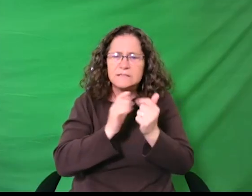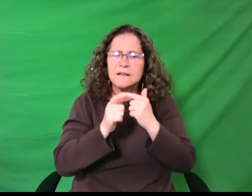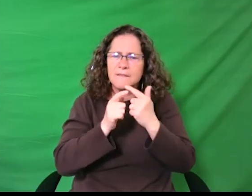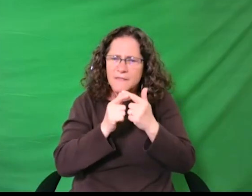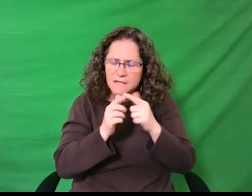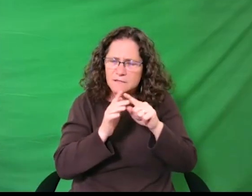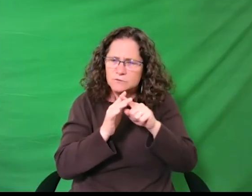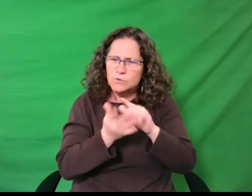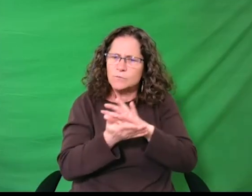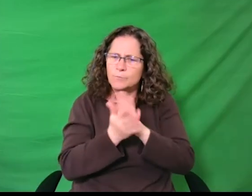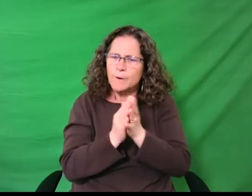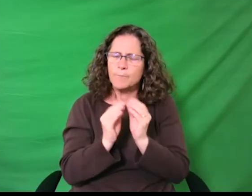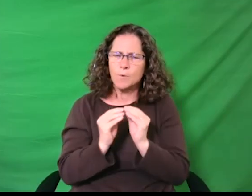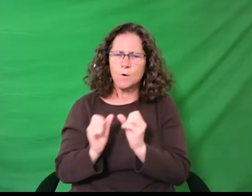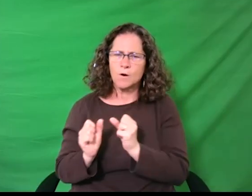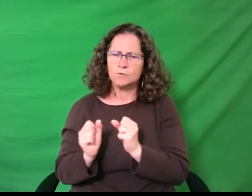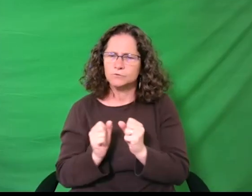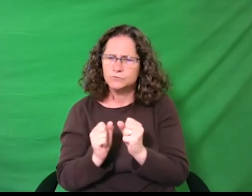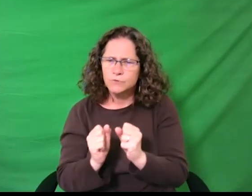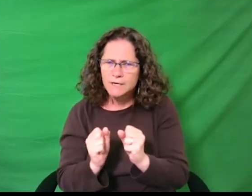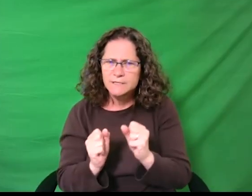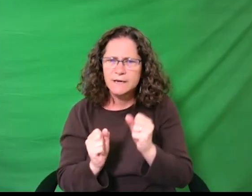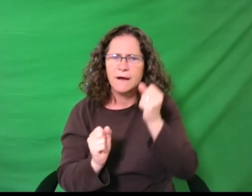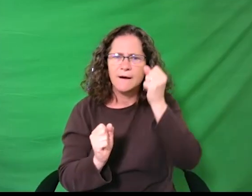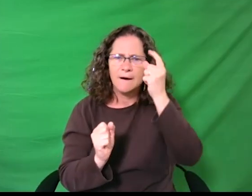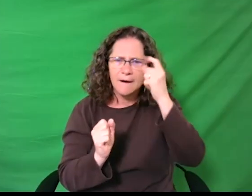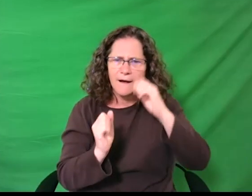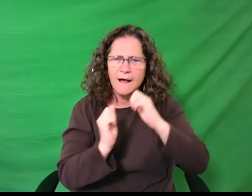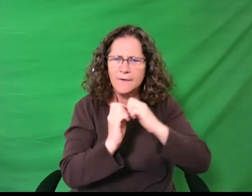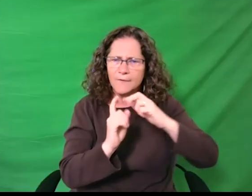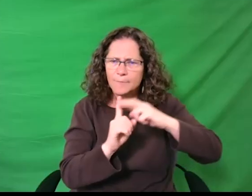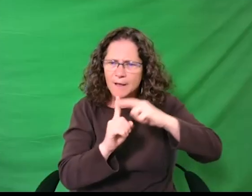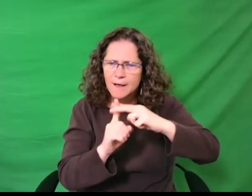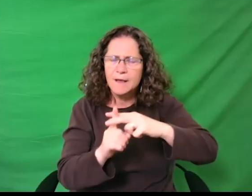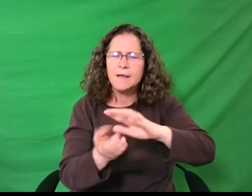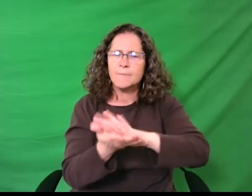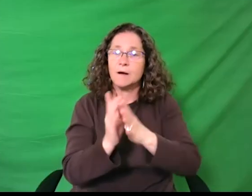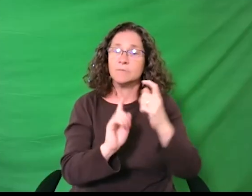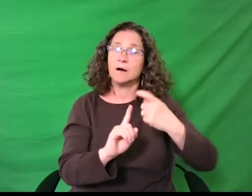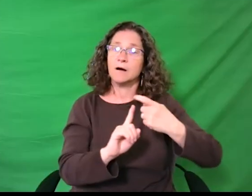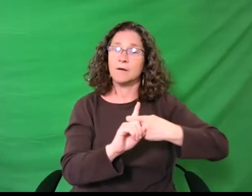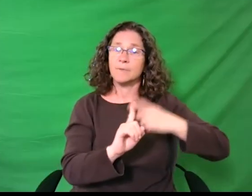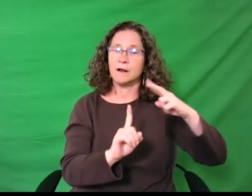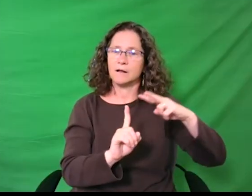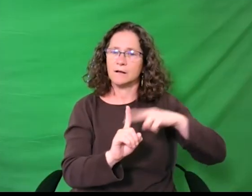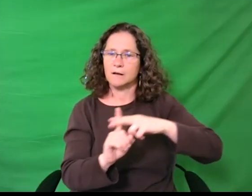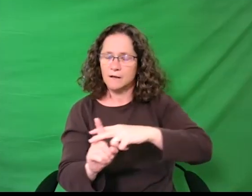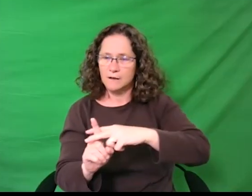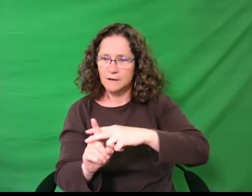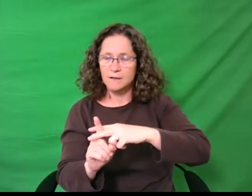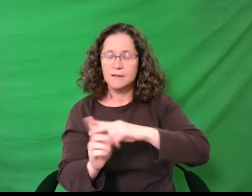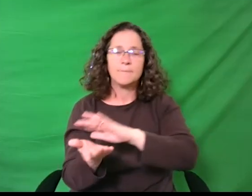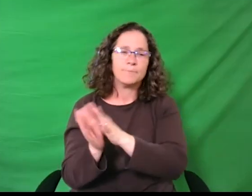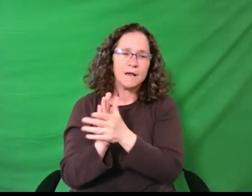and increasingly automatic to lead to skilled reading, which, in skilled reading, means fluent execution